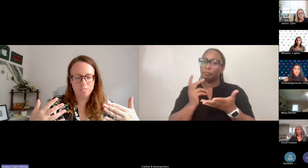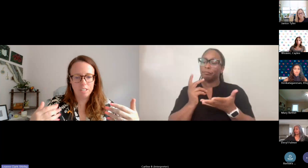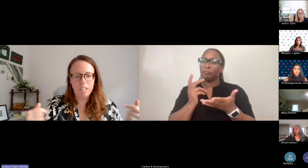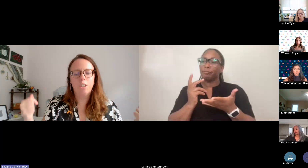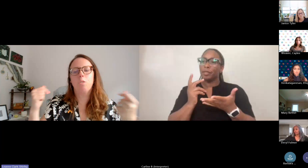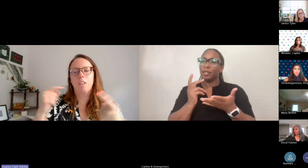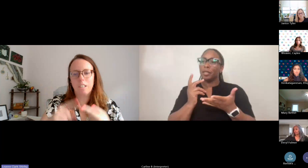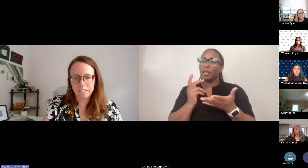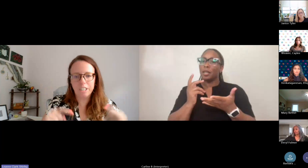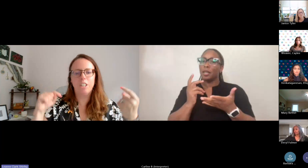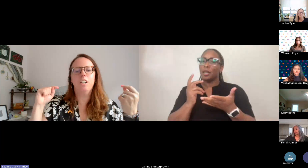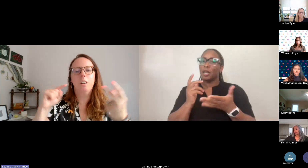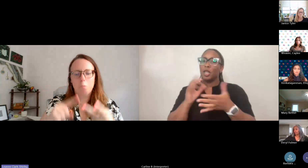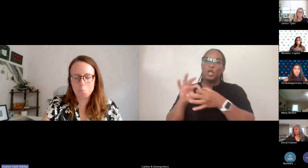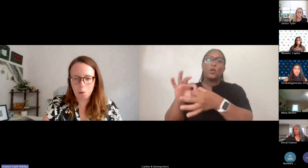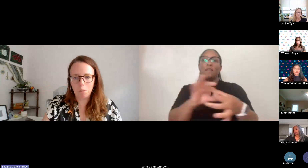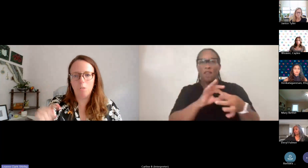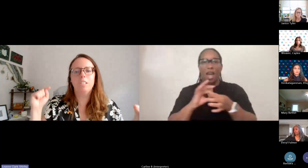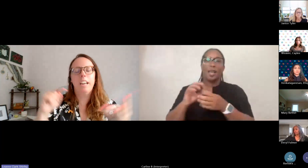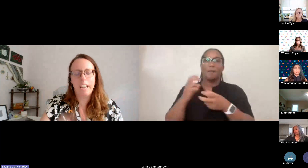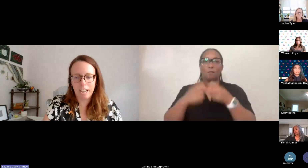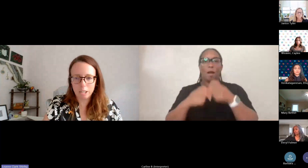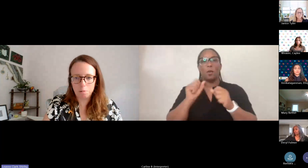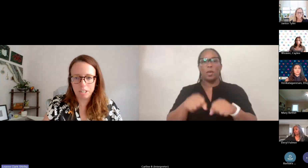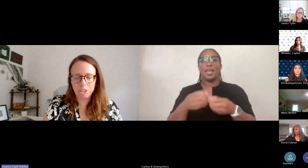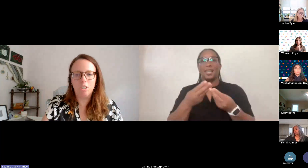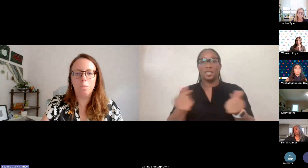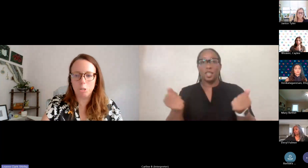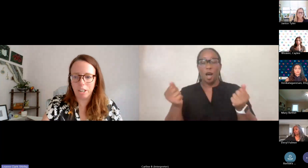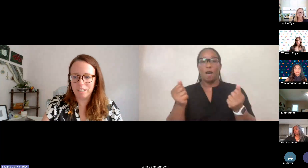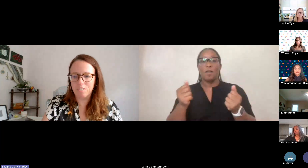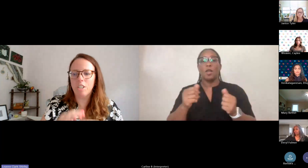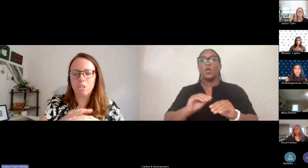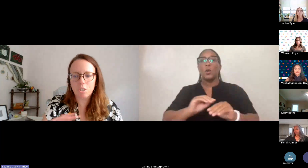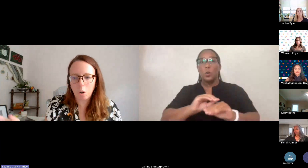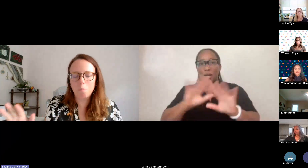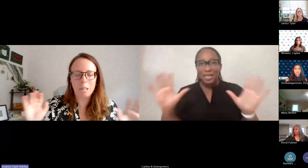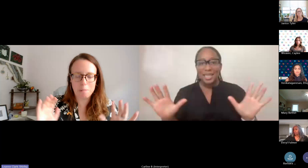Problem to solve through a clear, bold, aspirational objective.